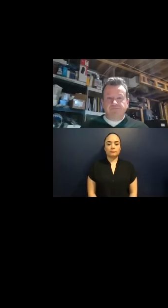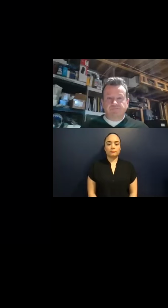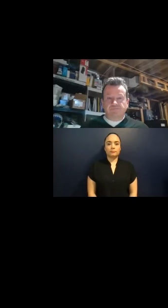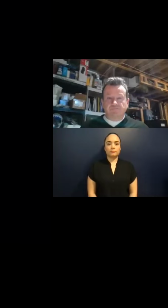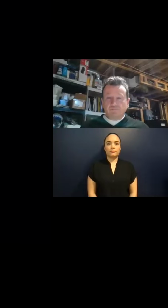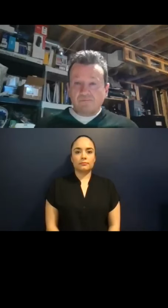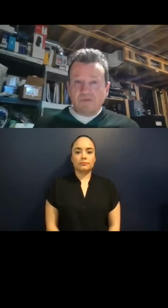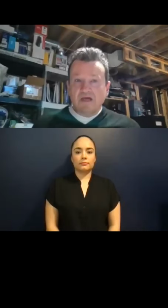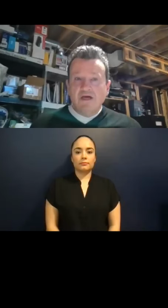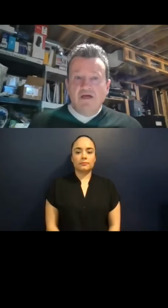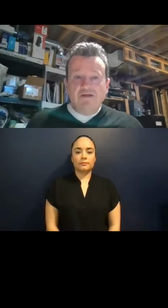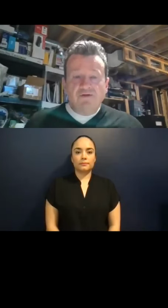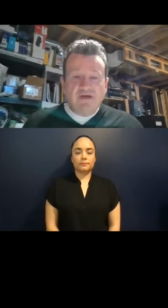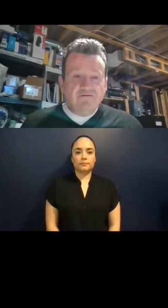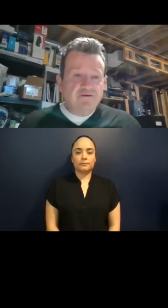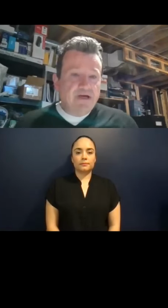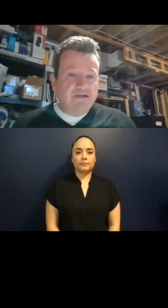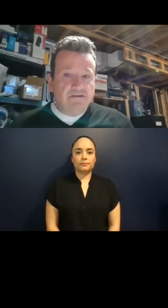I will stop sharing that